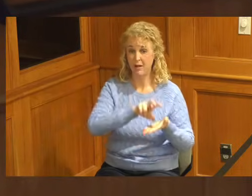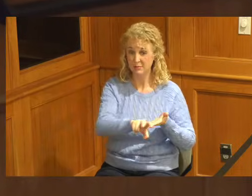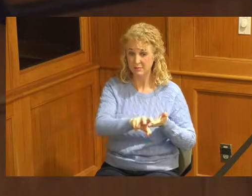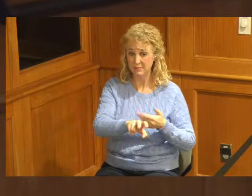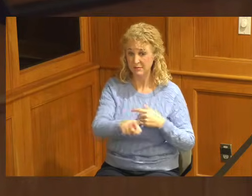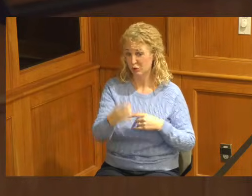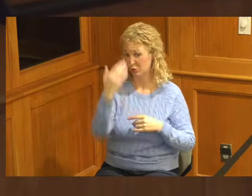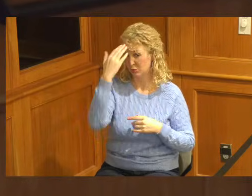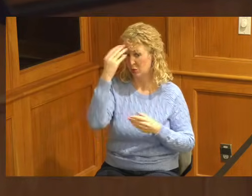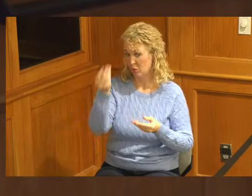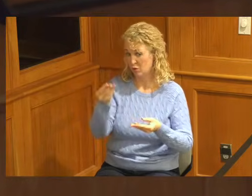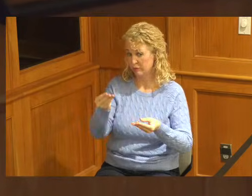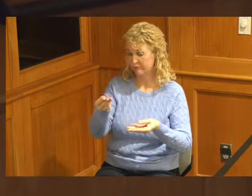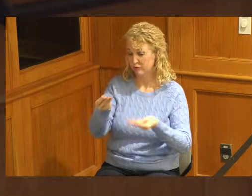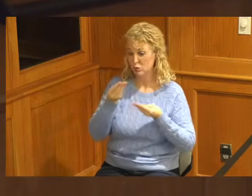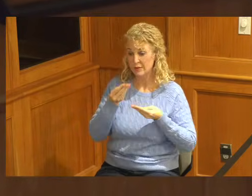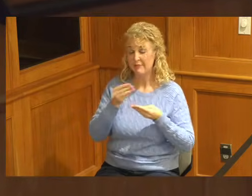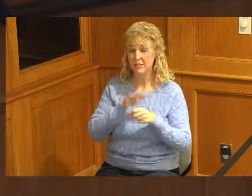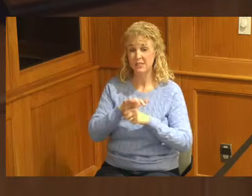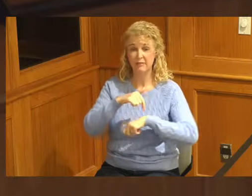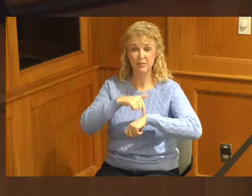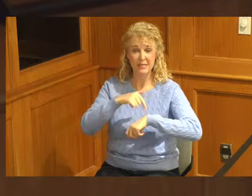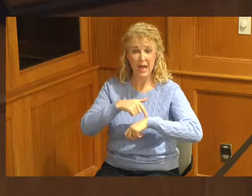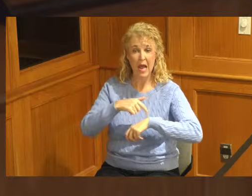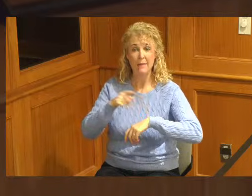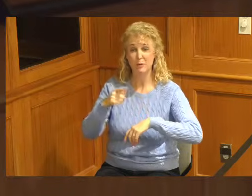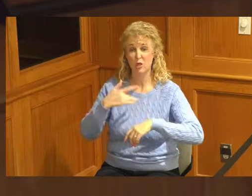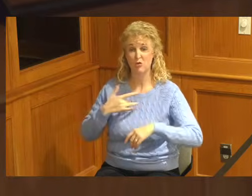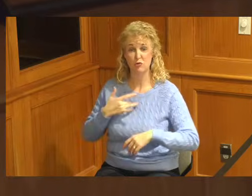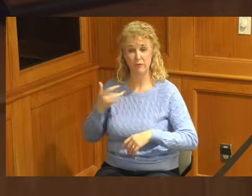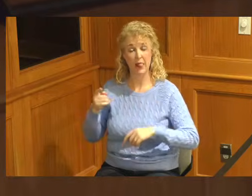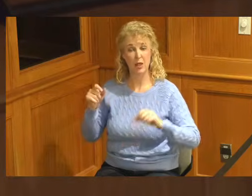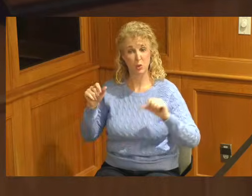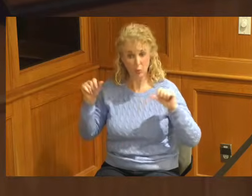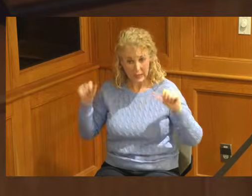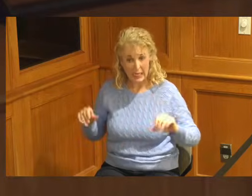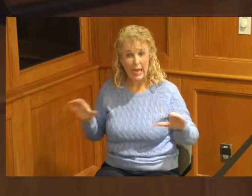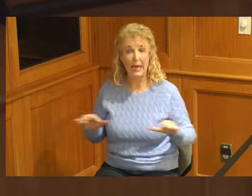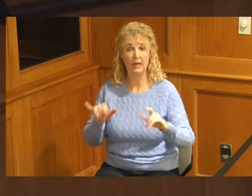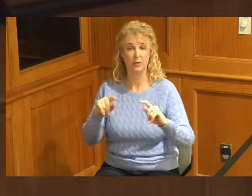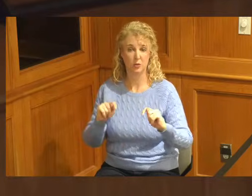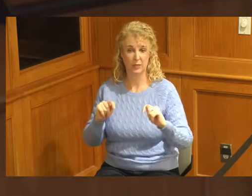enough time for that project that you've got the confidence that we have the confidence that that